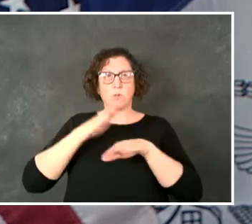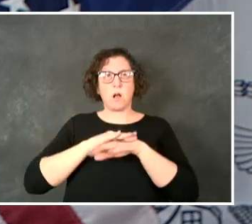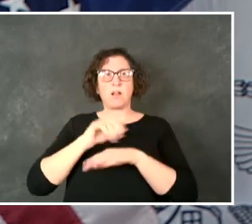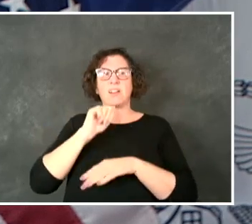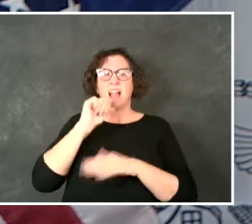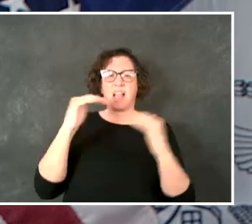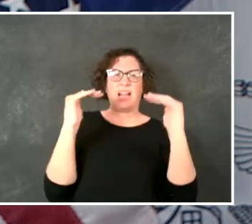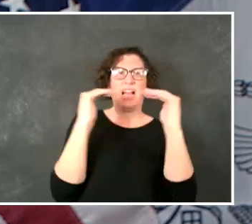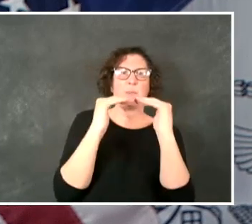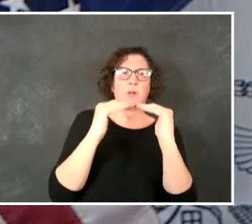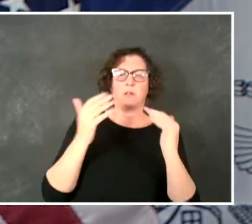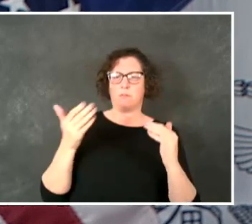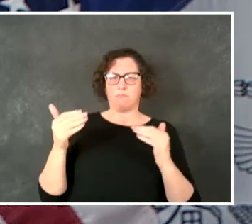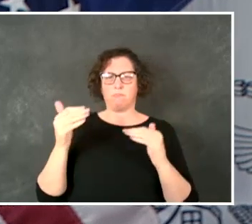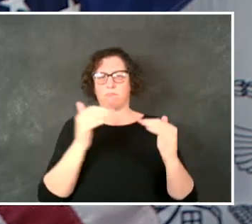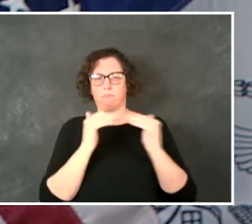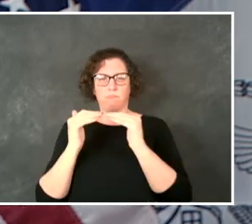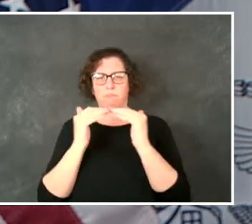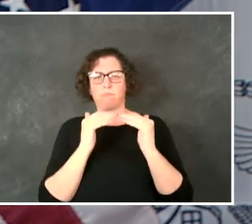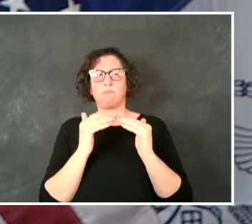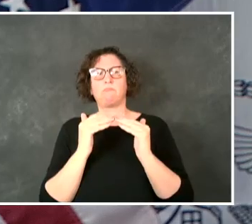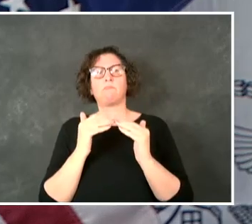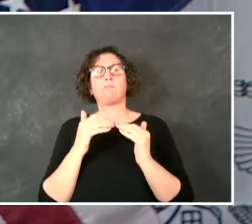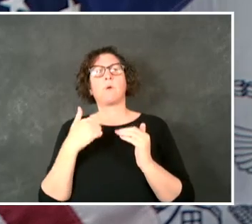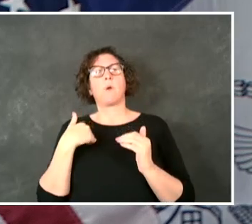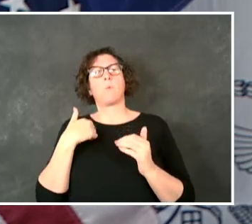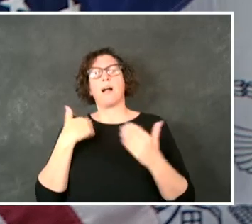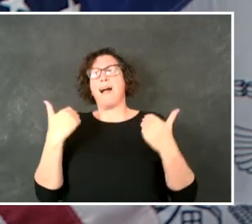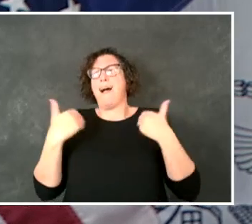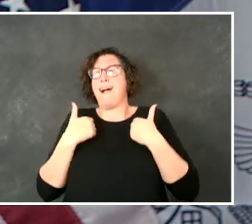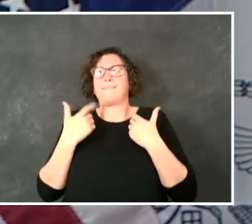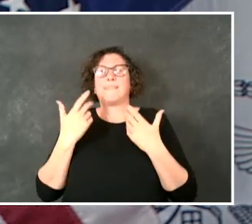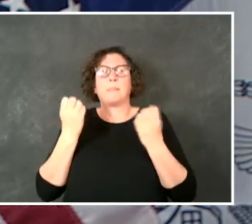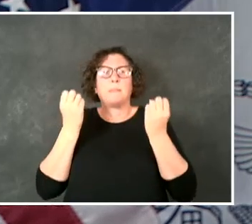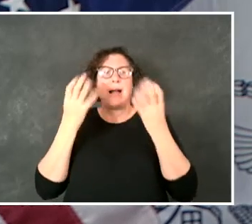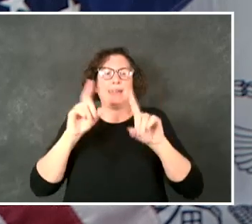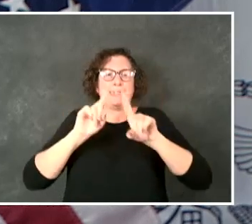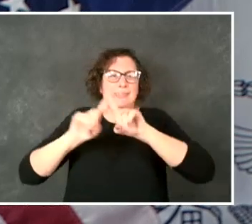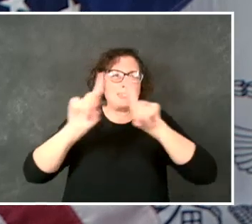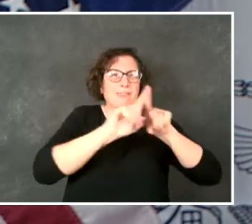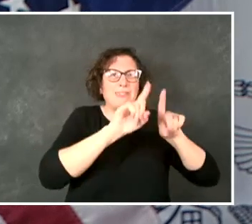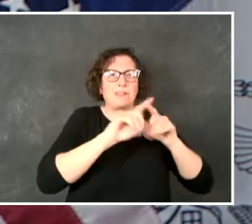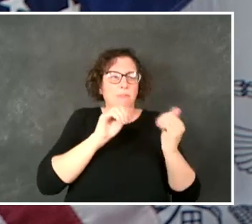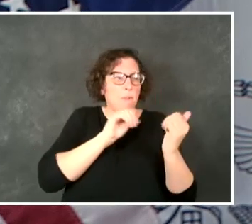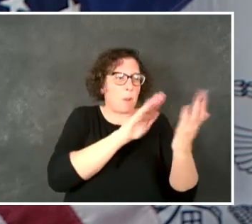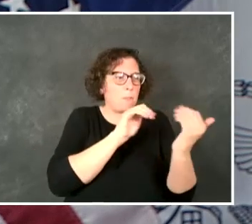HAVE BEEN FIGHTING INEQUALITY AND IN